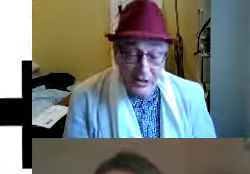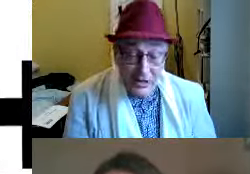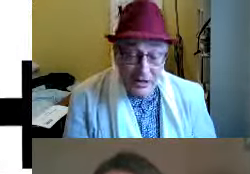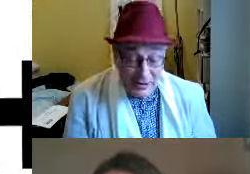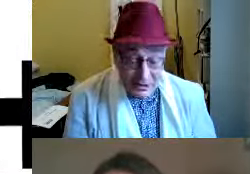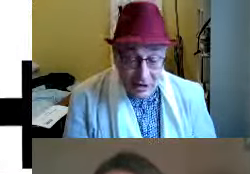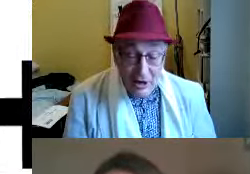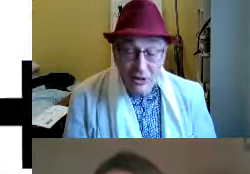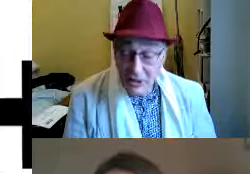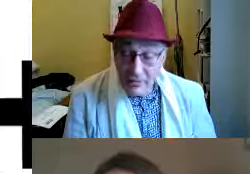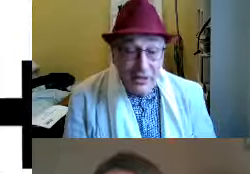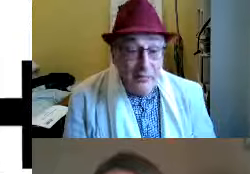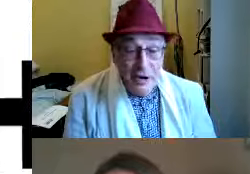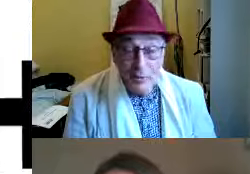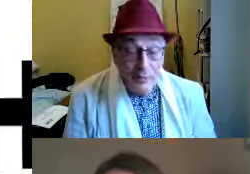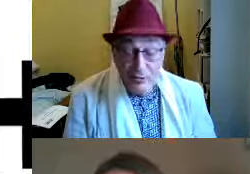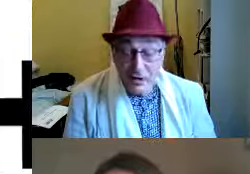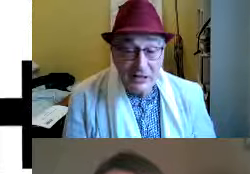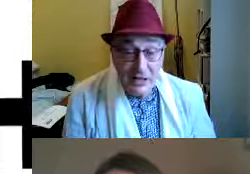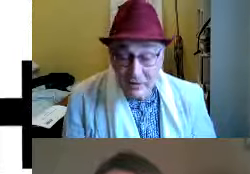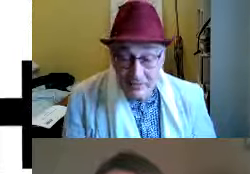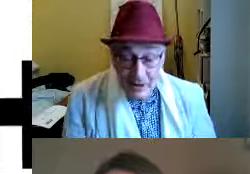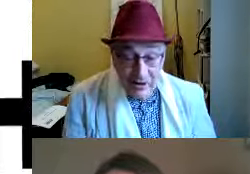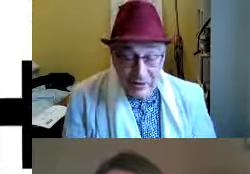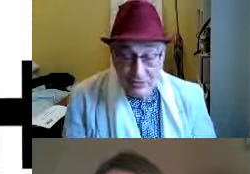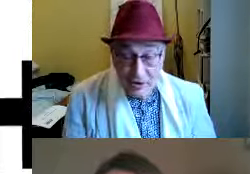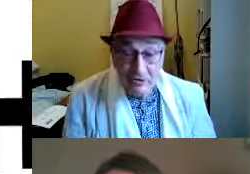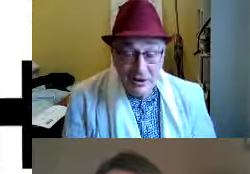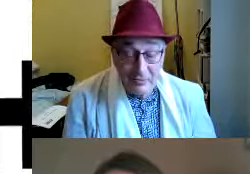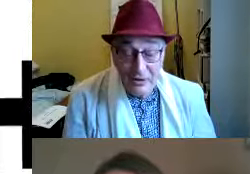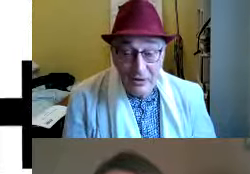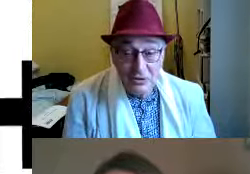galleries some of them it would be great to have them part of this program because